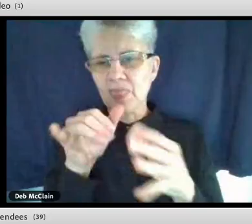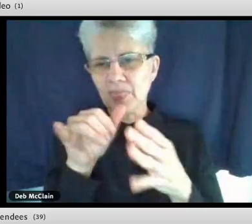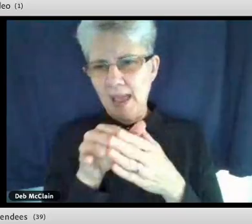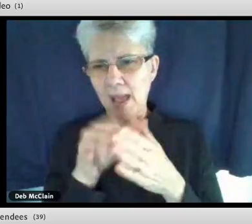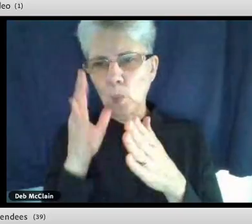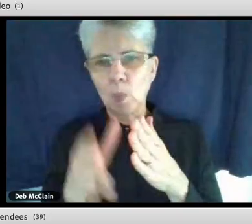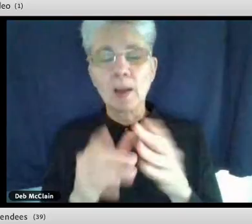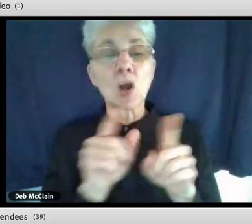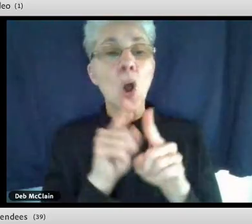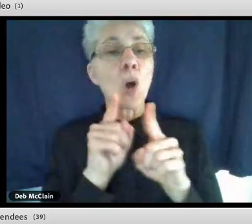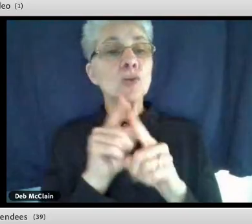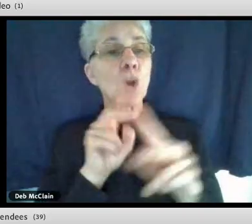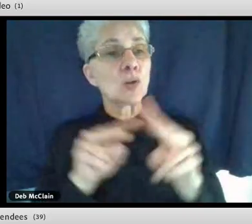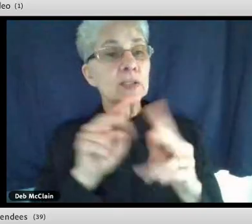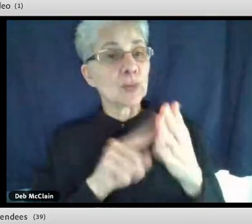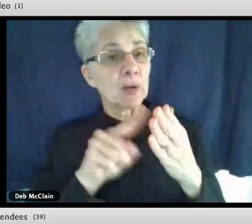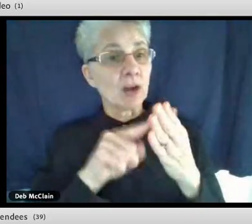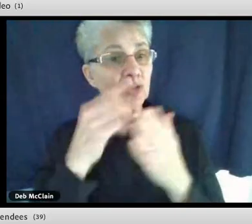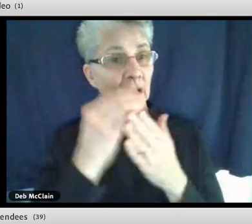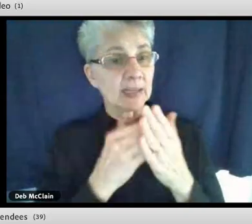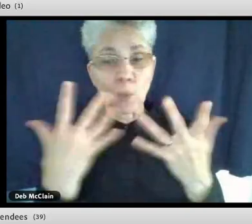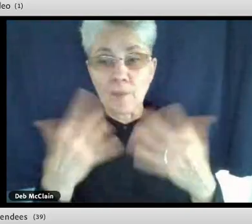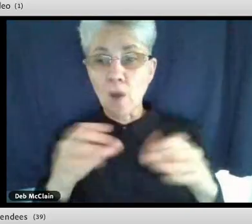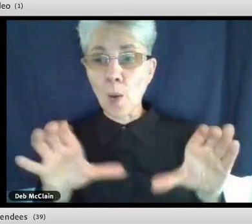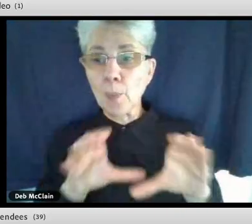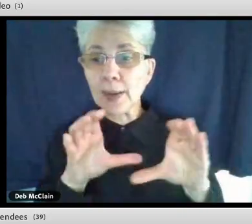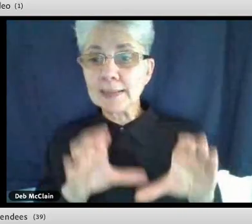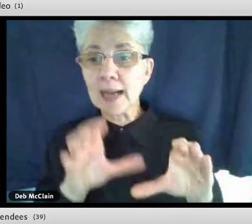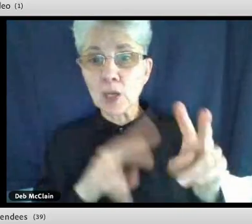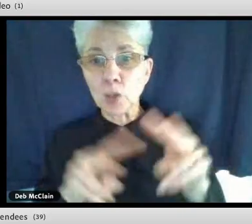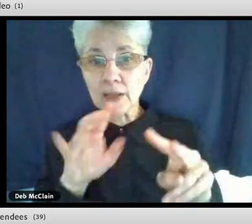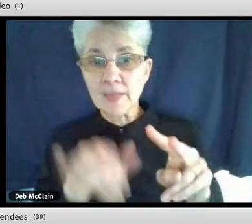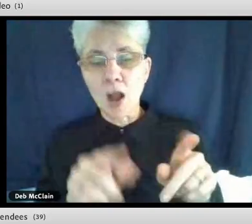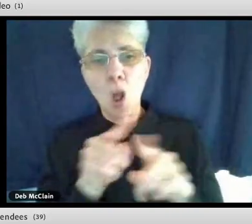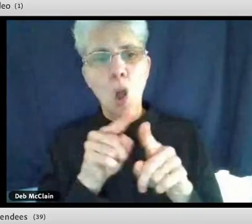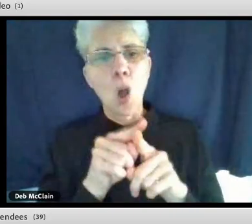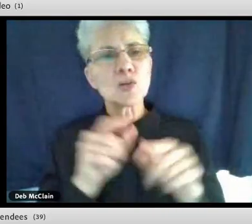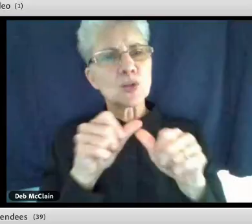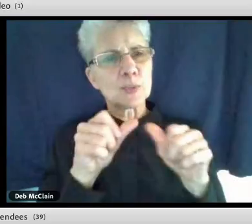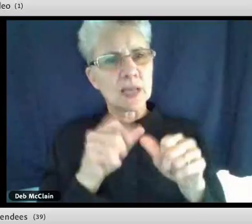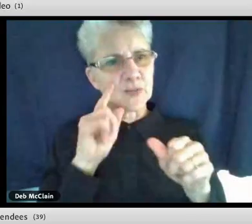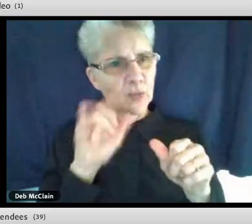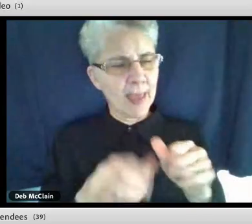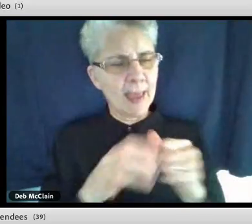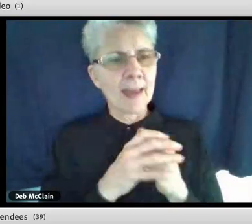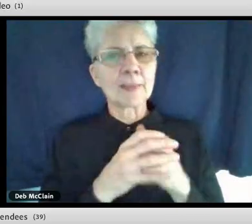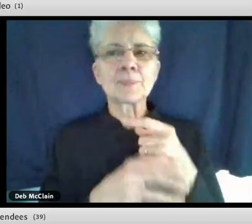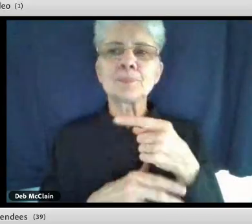I'm going to give you a really quick run-through on that. Besides at doing our checklist that we've already done and looked at,